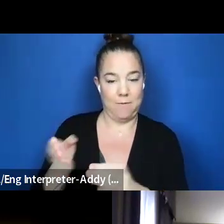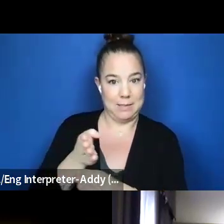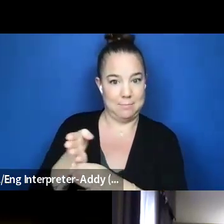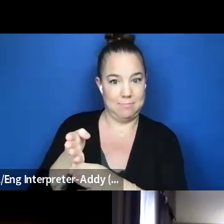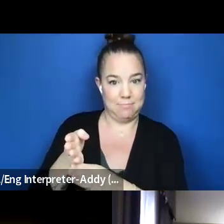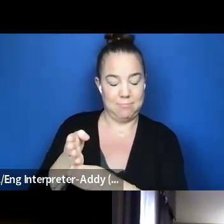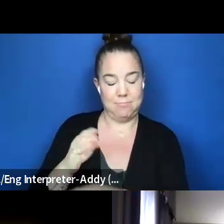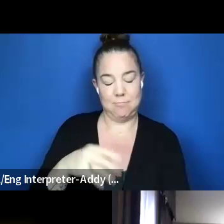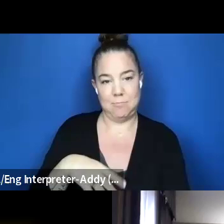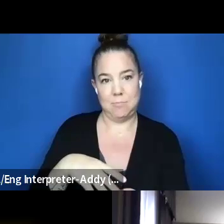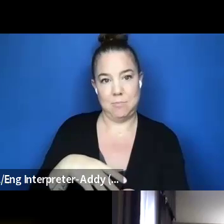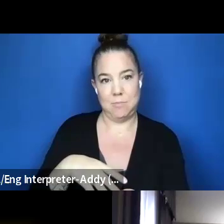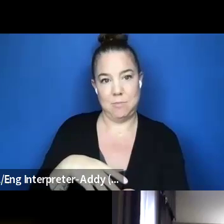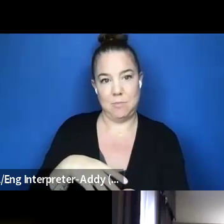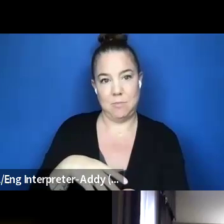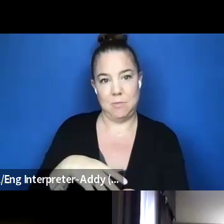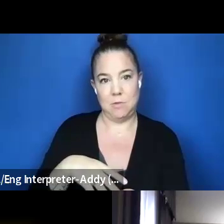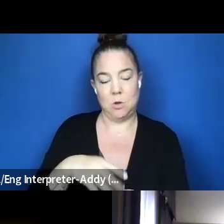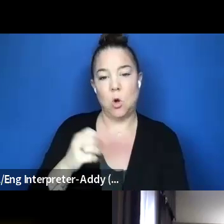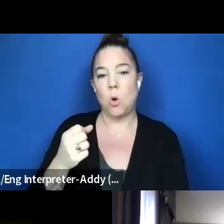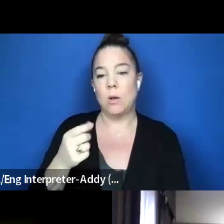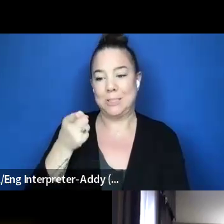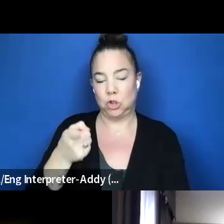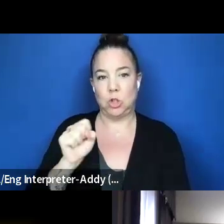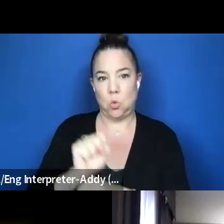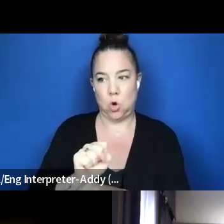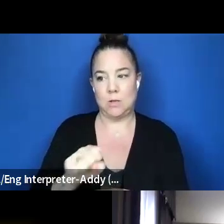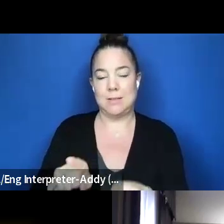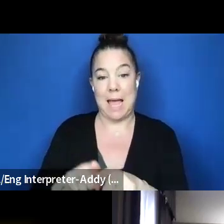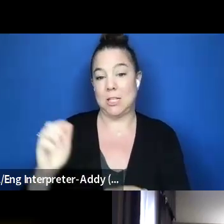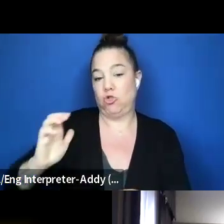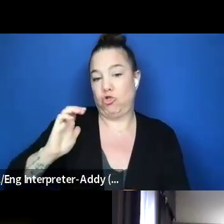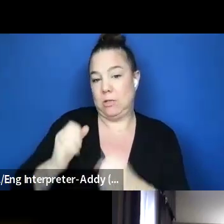Adeleigh Belyeu: the and she works as an ad Adeleigh Belyeu: chief advocate for the